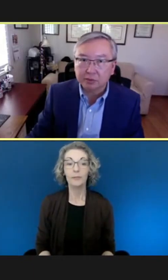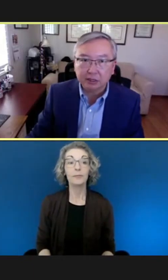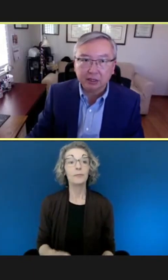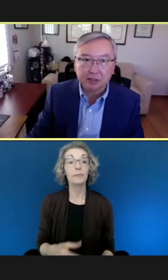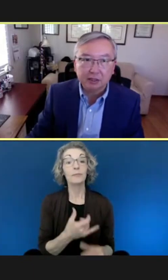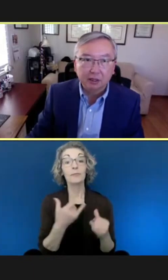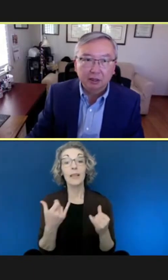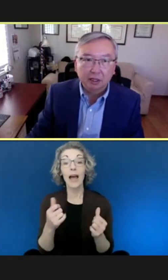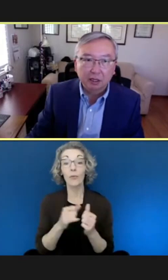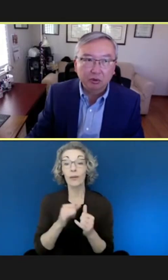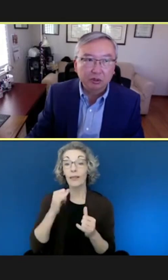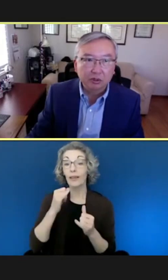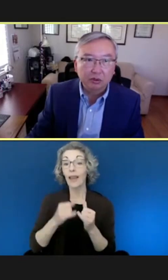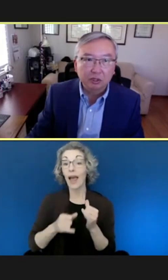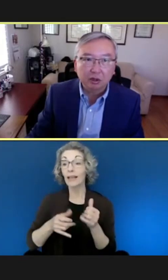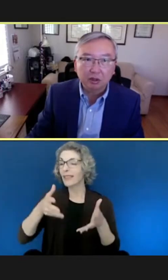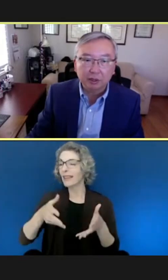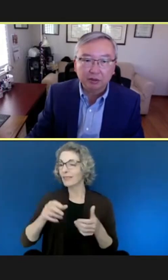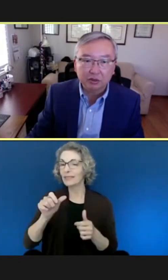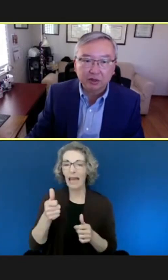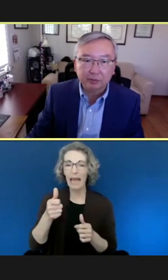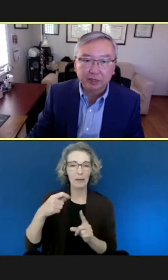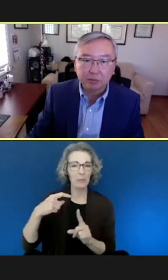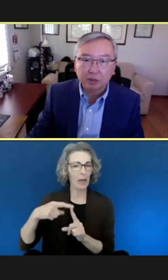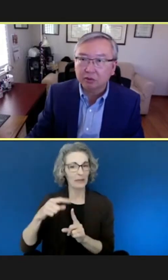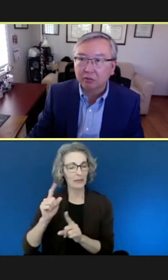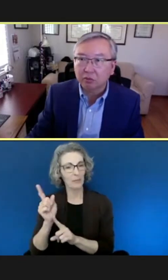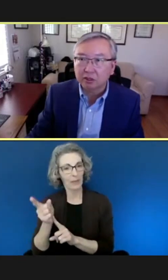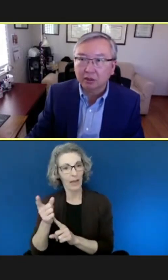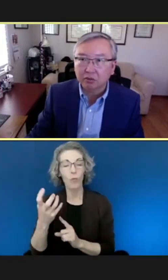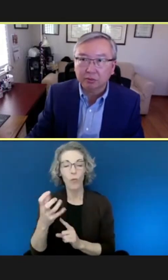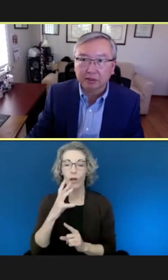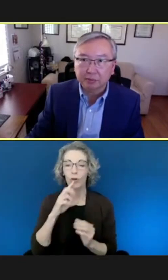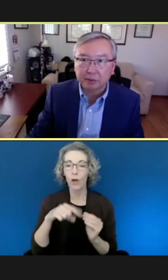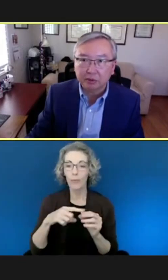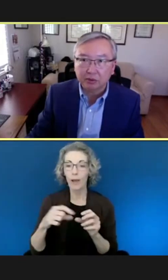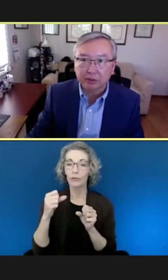the strength based model and what our group has been doing.